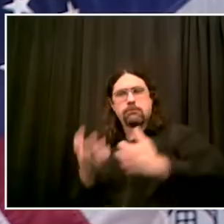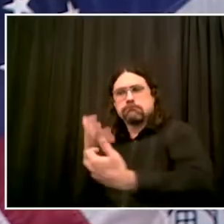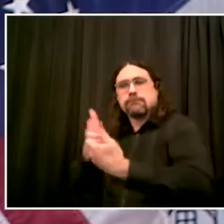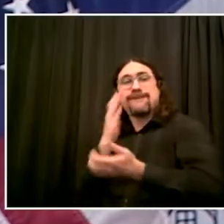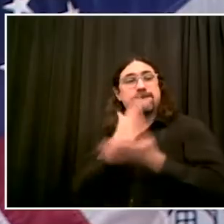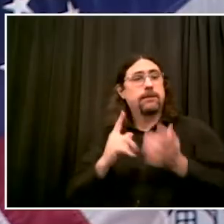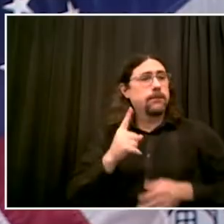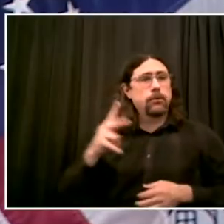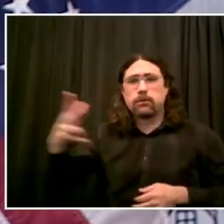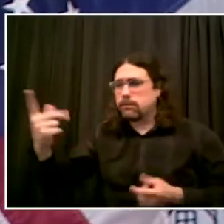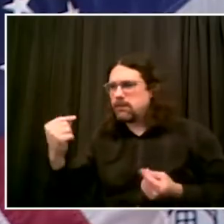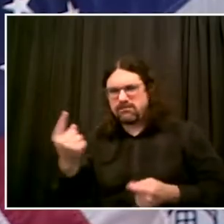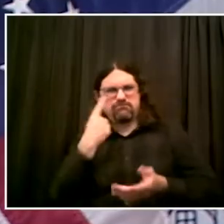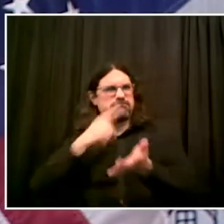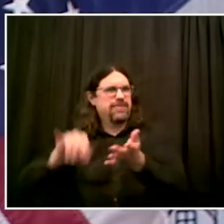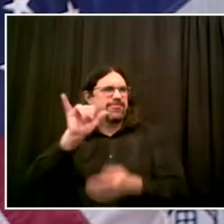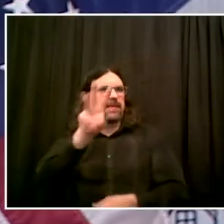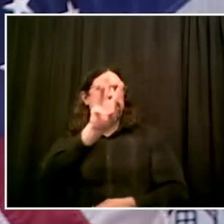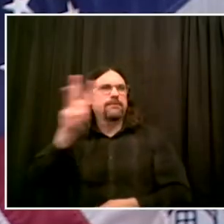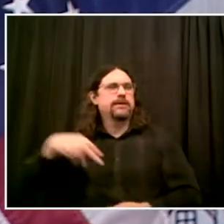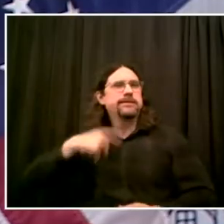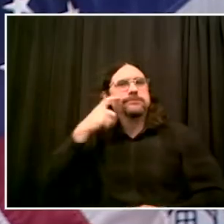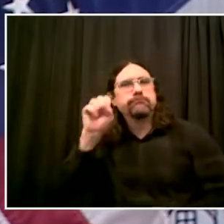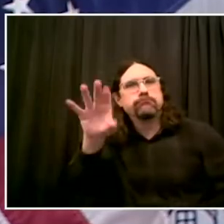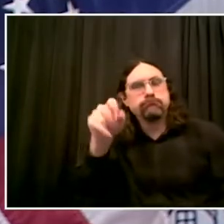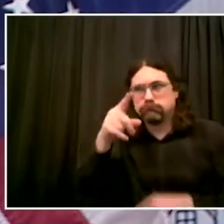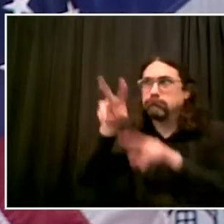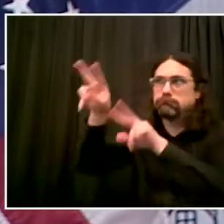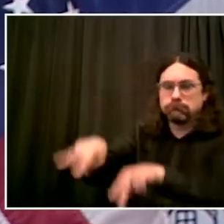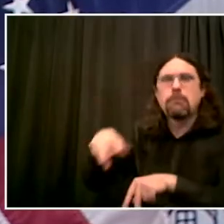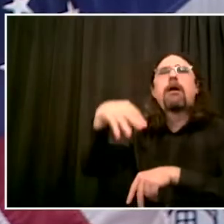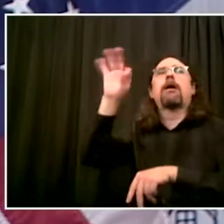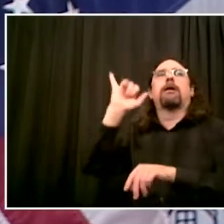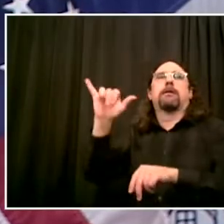I HAVE SPOKEN WIT HMAY N BUSINESS OWNERS. ATHTN ICLUDES